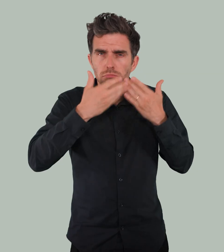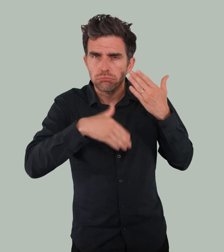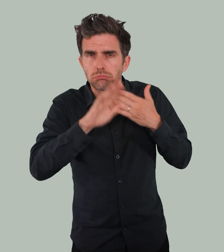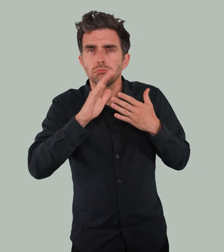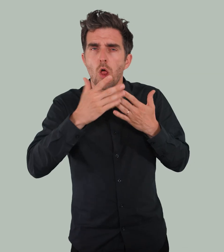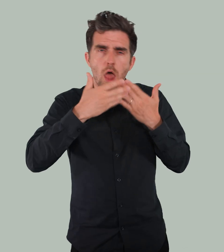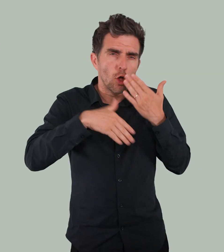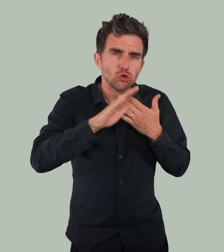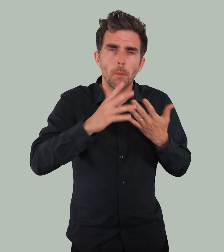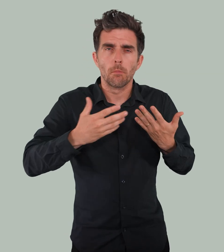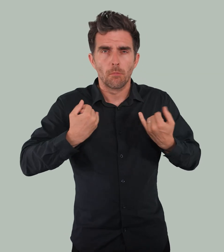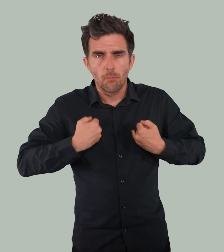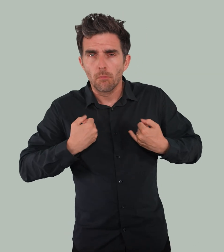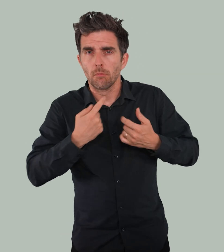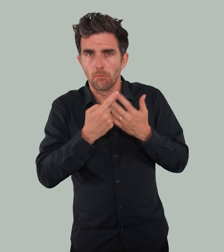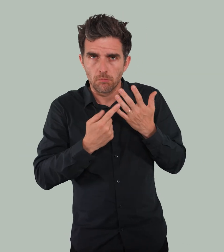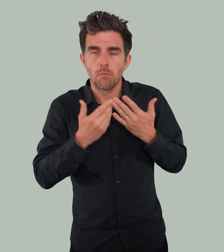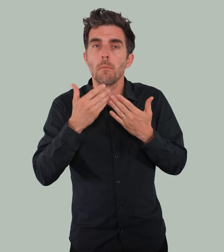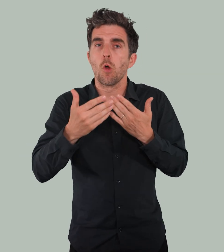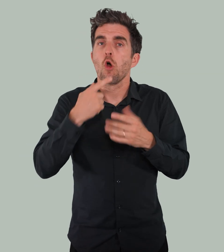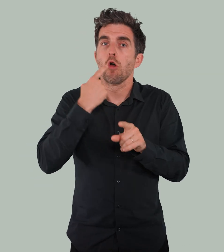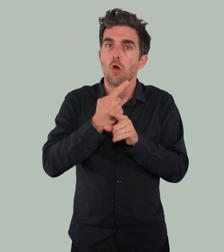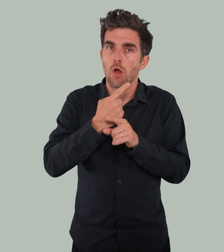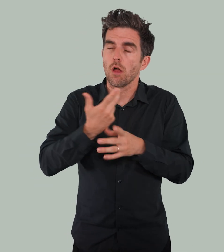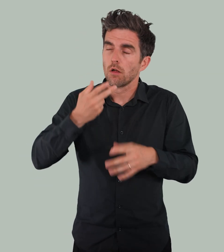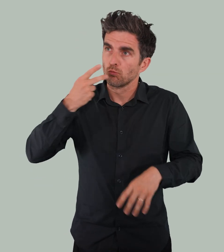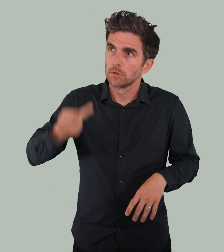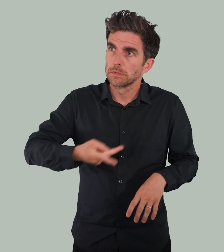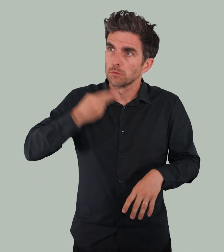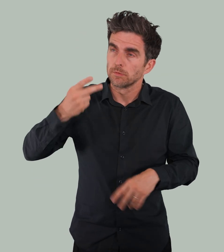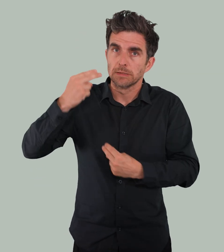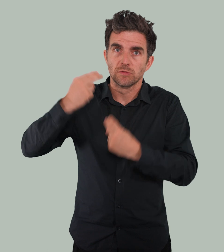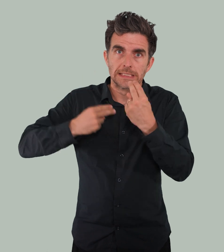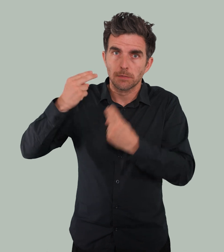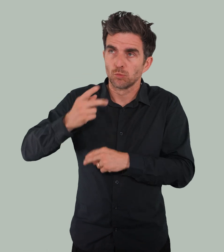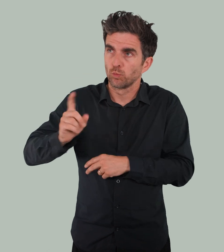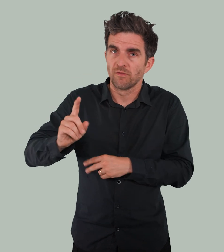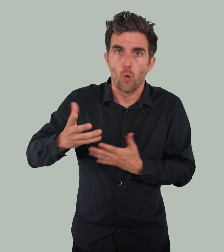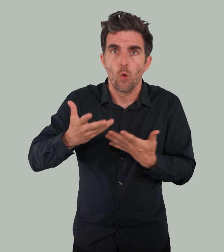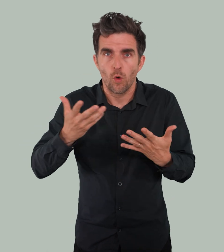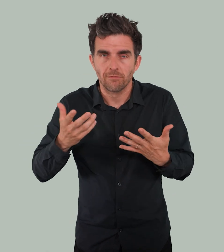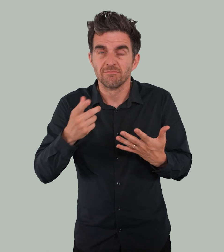long term conditions more often refer to repeated reassessment.